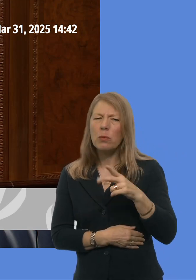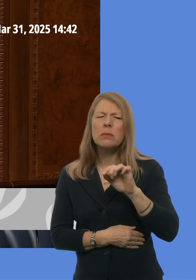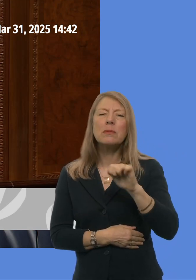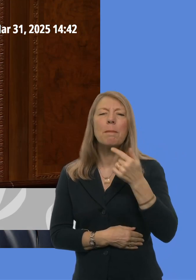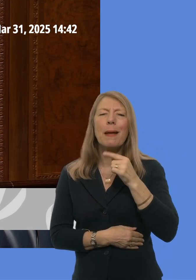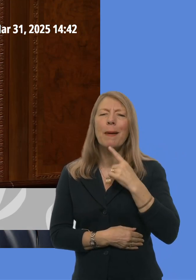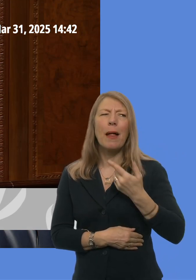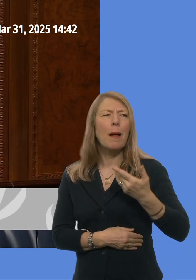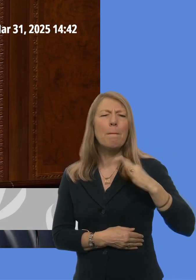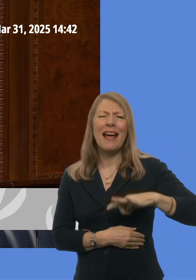be given on that, it would be much appreciated.